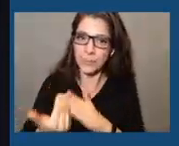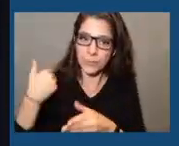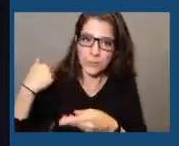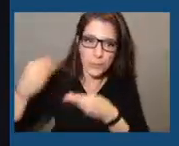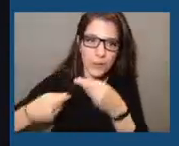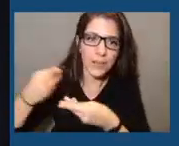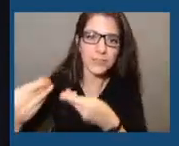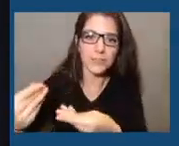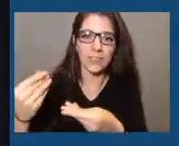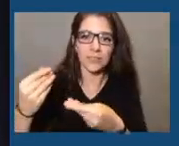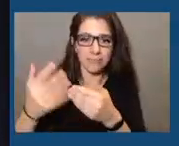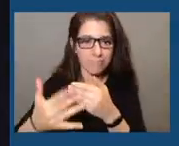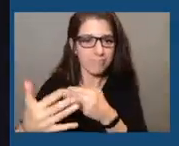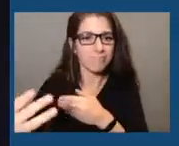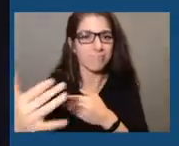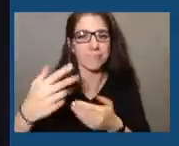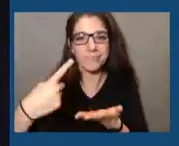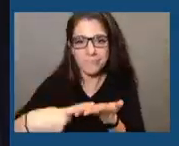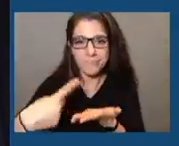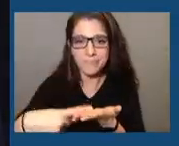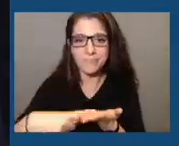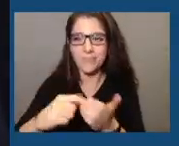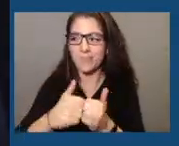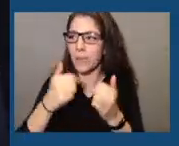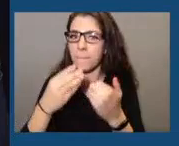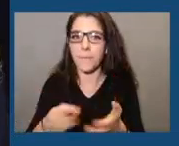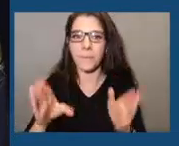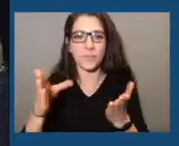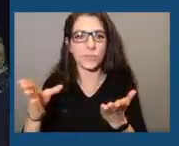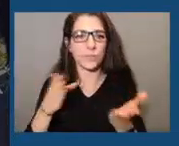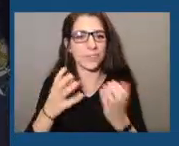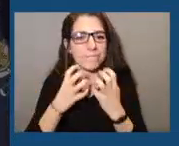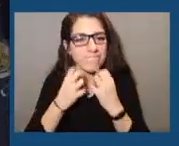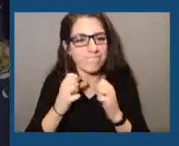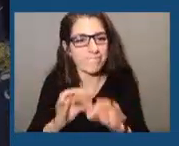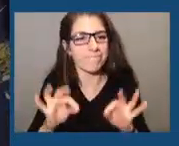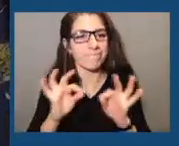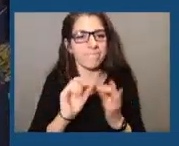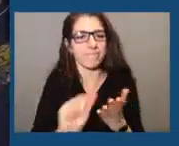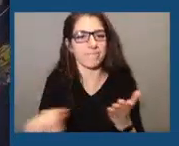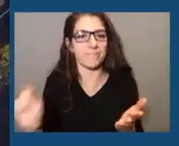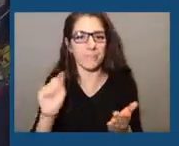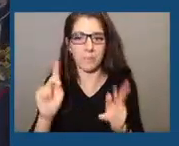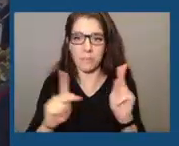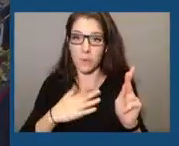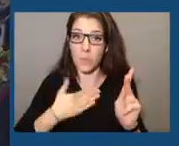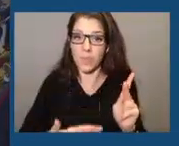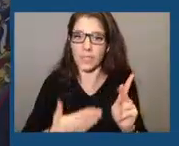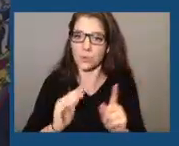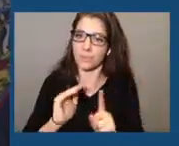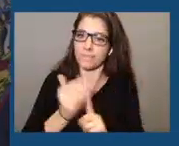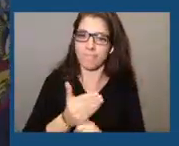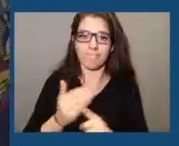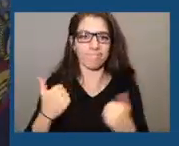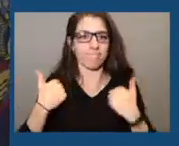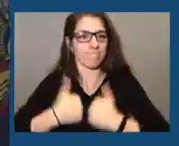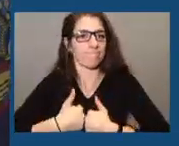to talk about how public service means so much. And those who are willing to put on a uniform and to go into harm's way every single day,